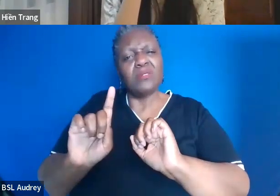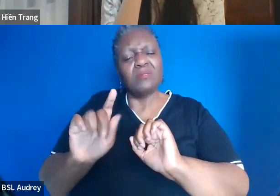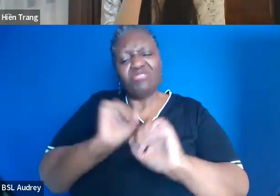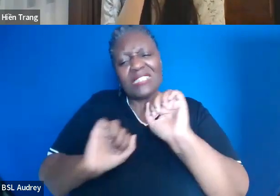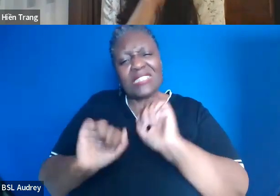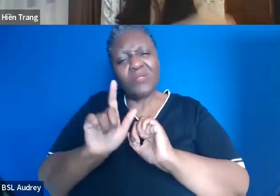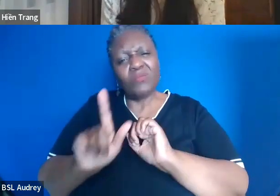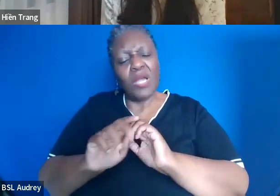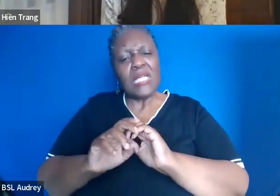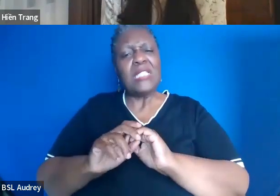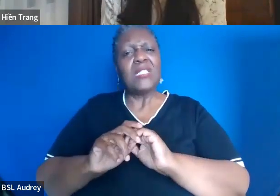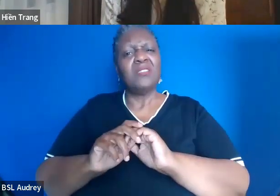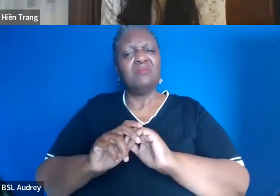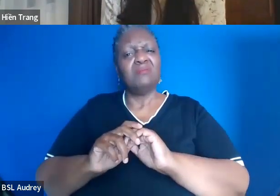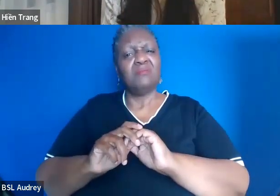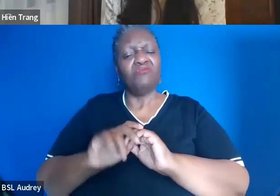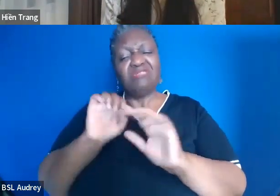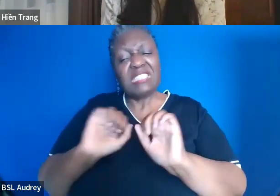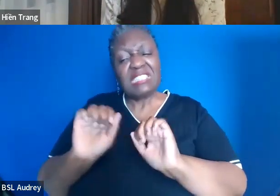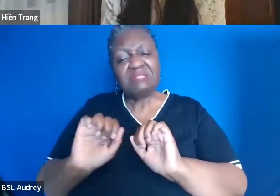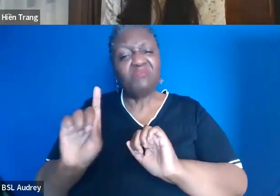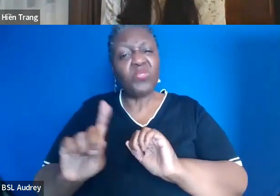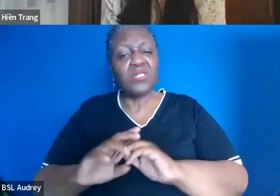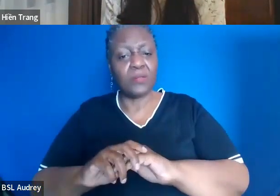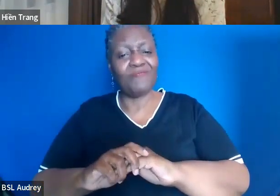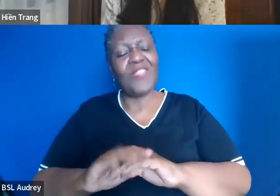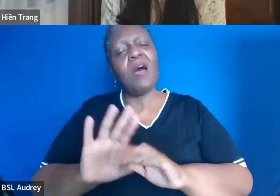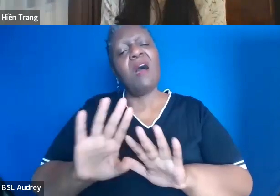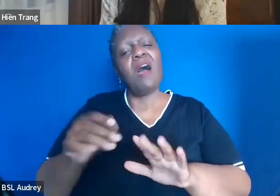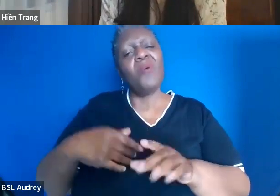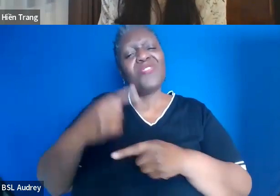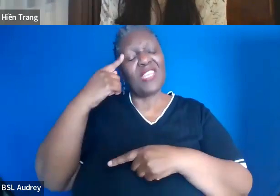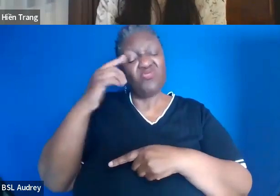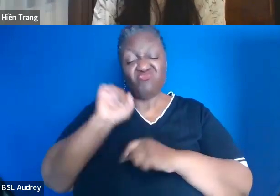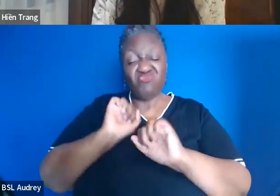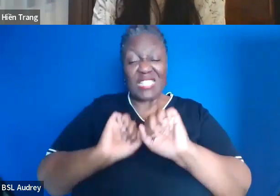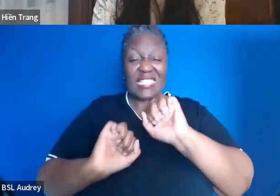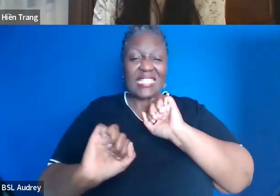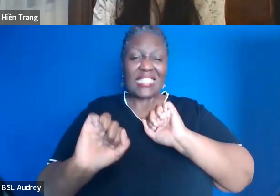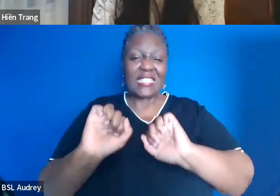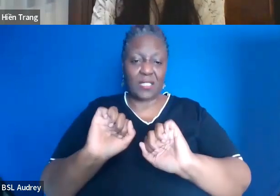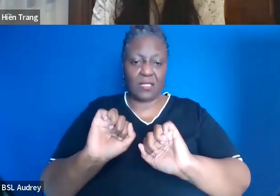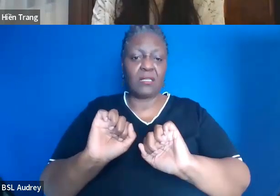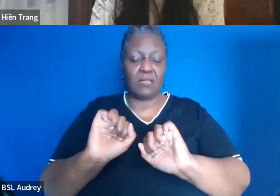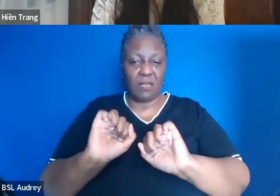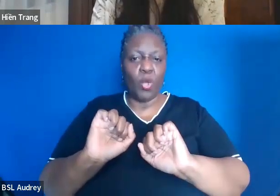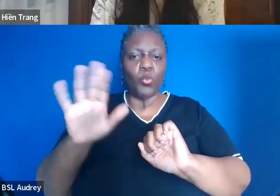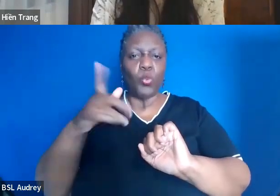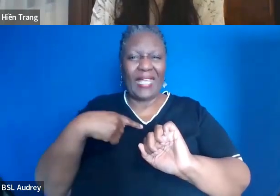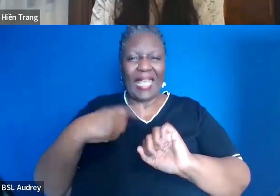you onto the library um I'm just thinking of like resistance to boxes uh resistance